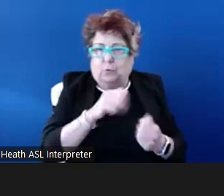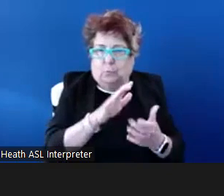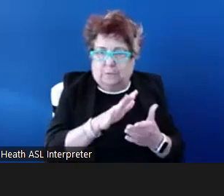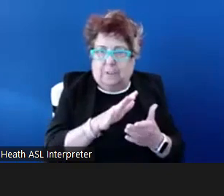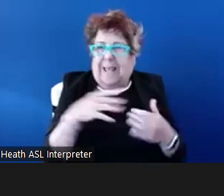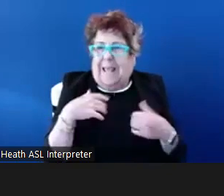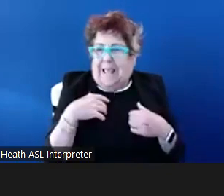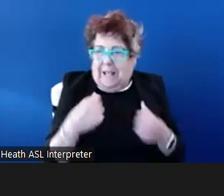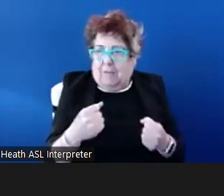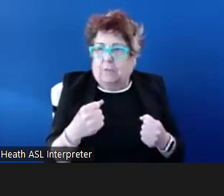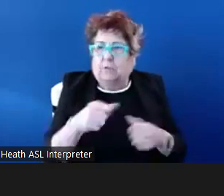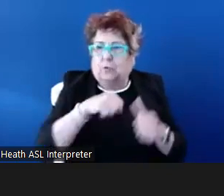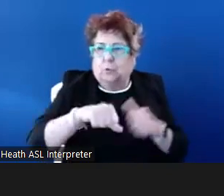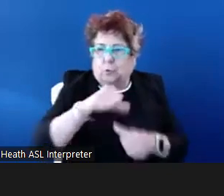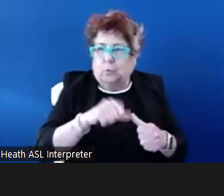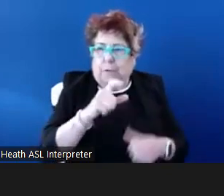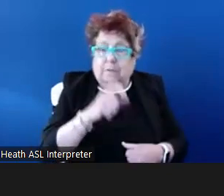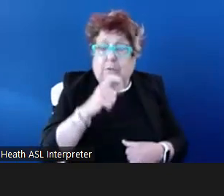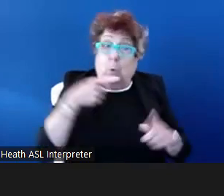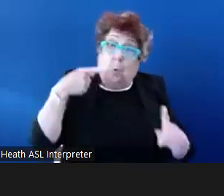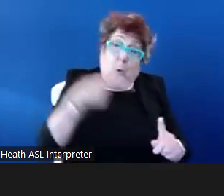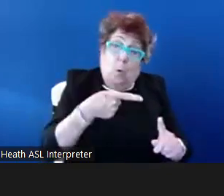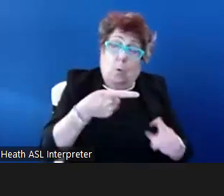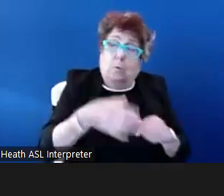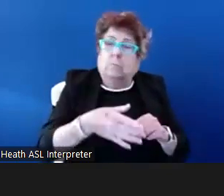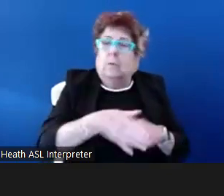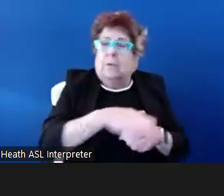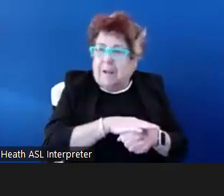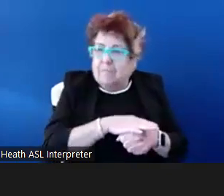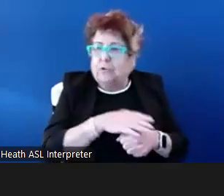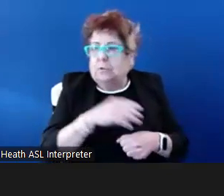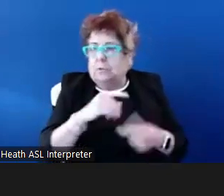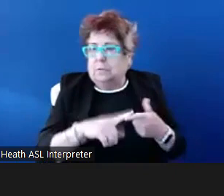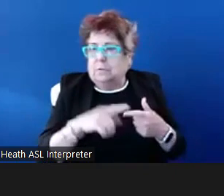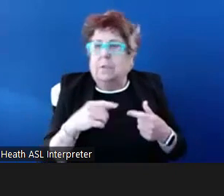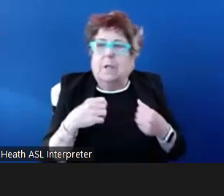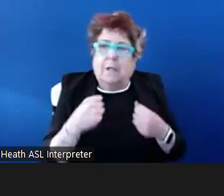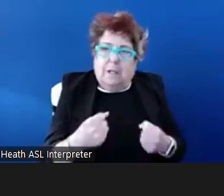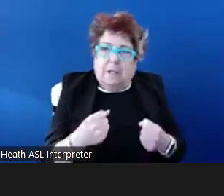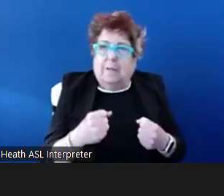improving coverage, access, and health equity for individuals enrolled in both the Medicaid and Children's Health Insurance